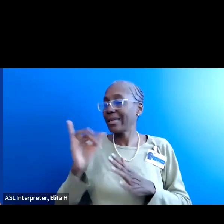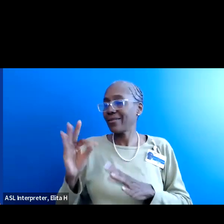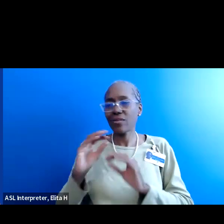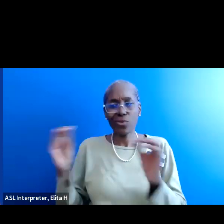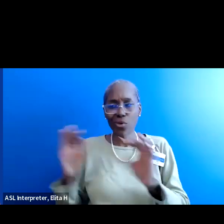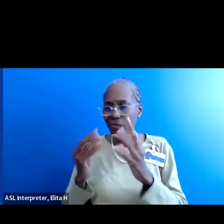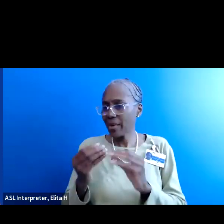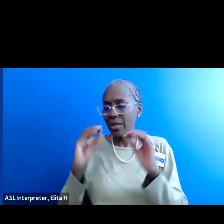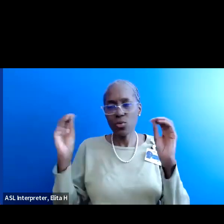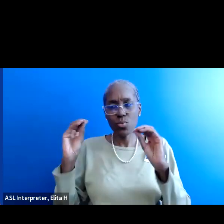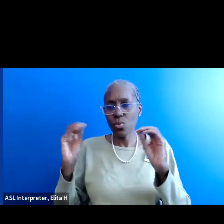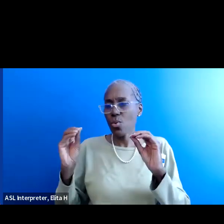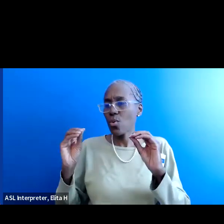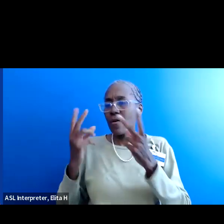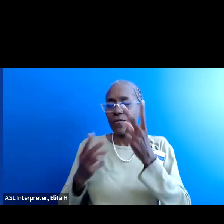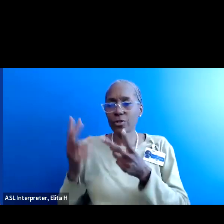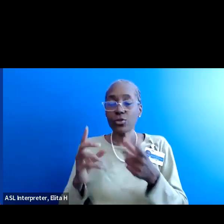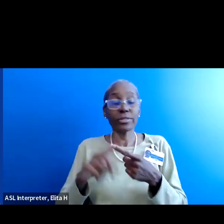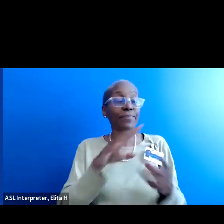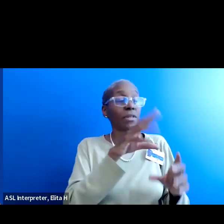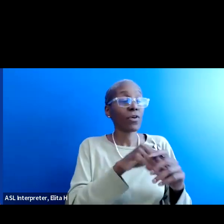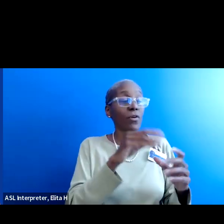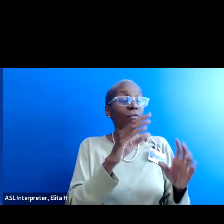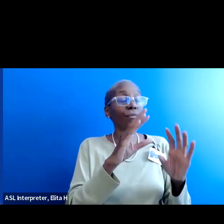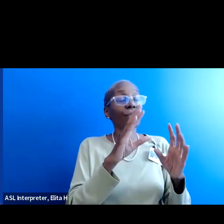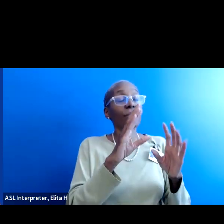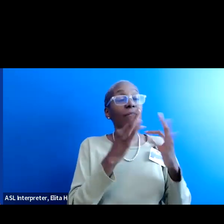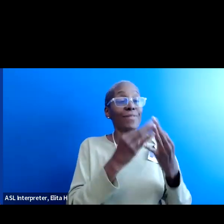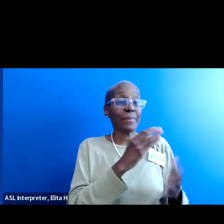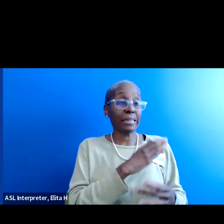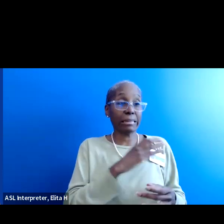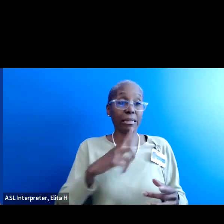Get involved in the resident or family council. If there's not a family council, start one.